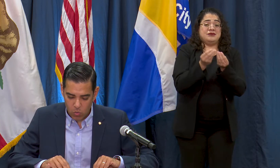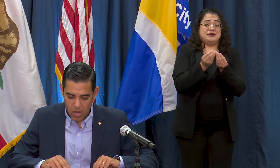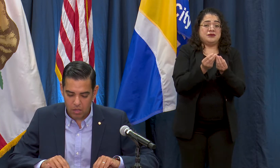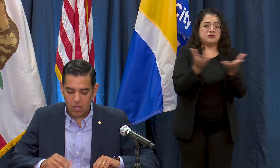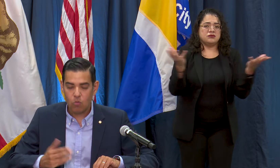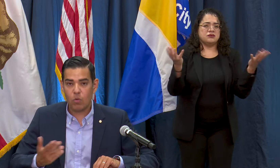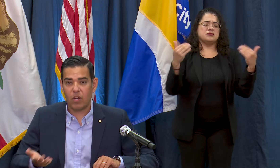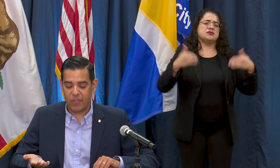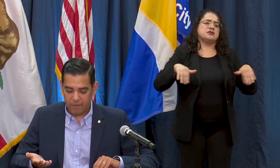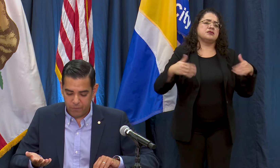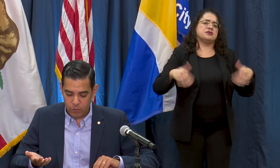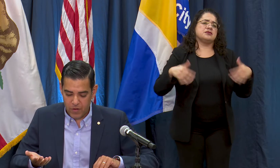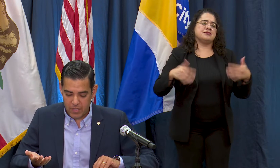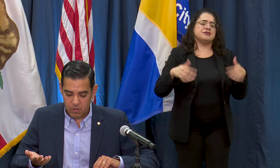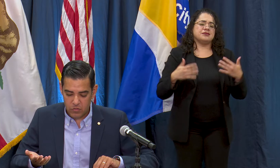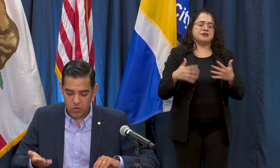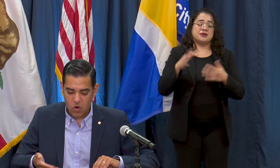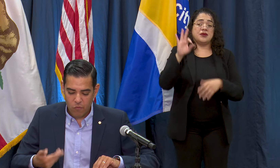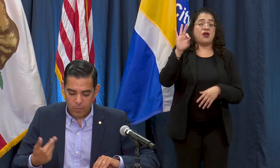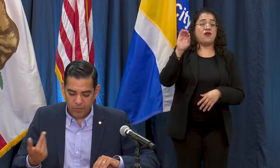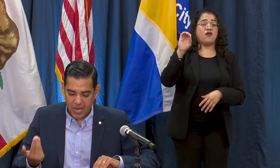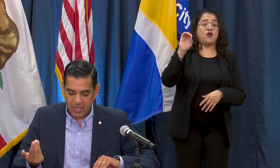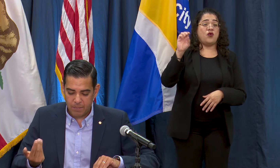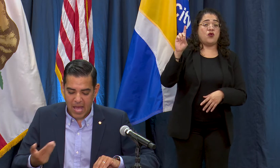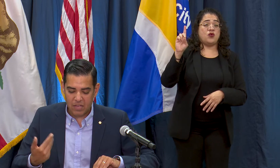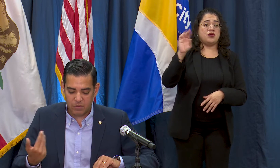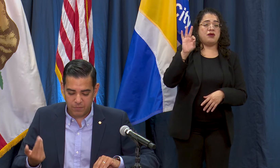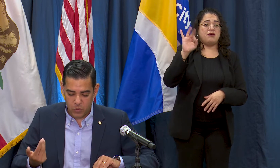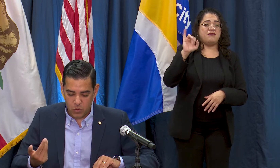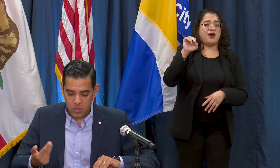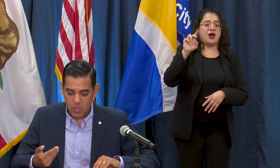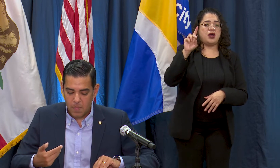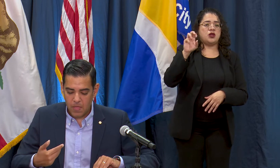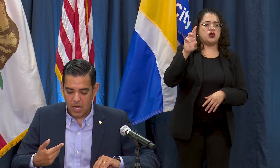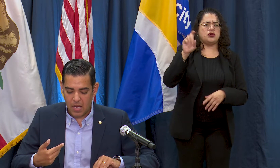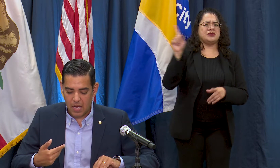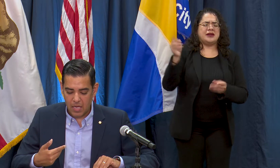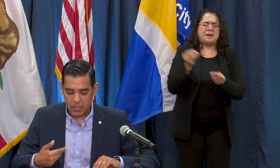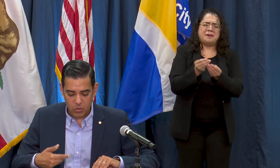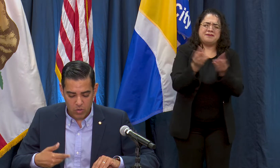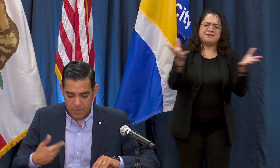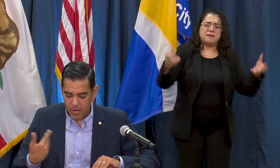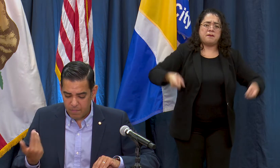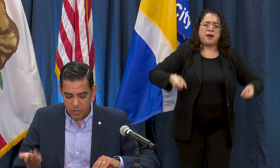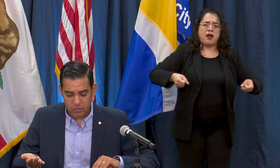well. We want to thank Food Finders for providing bags of food to a bunch of